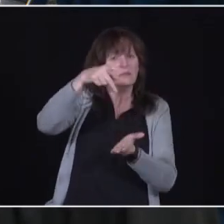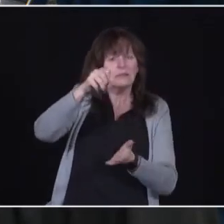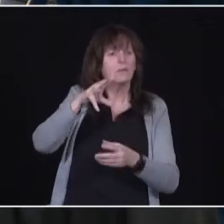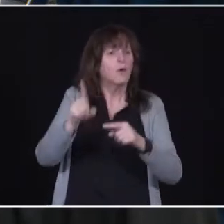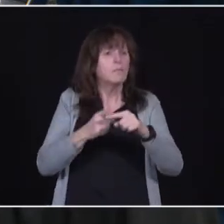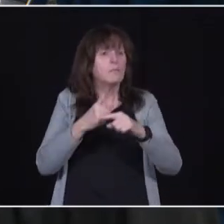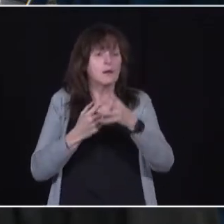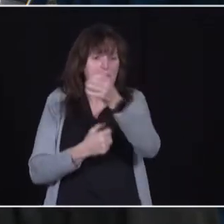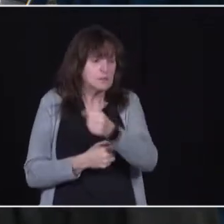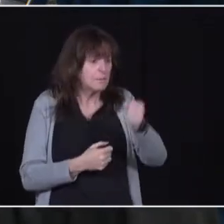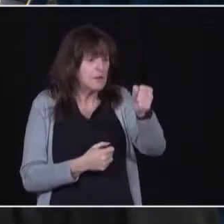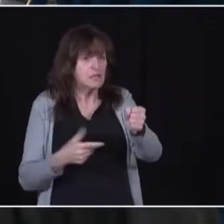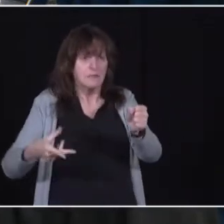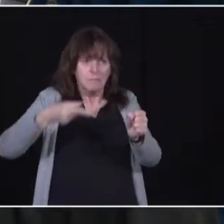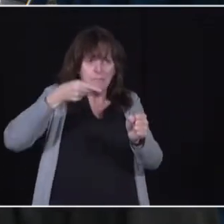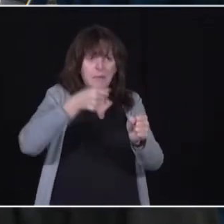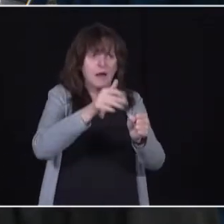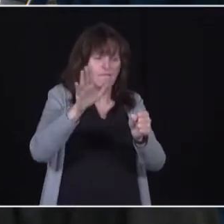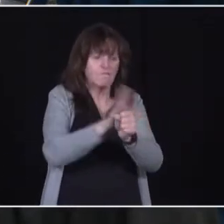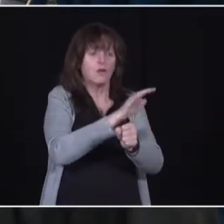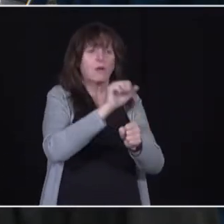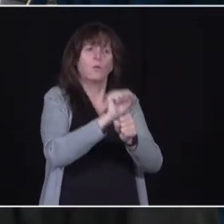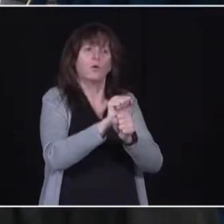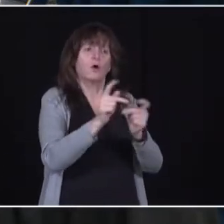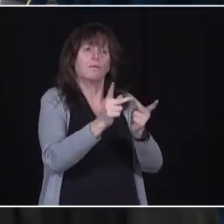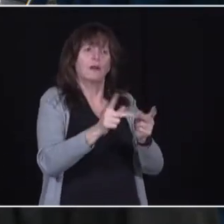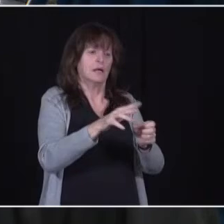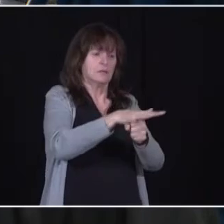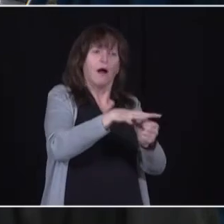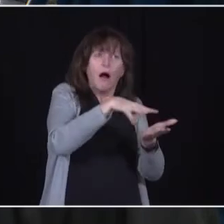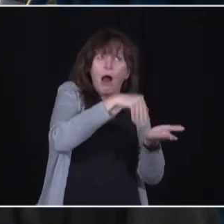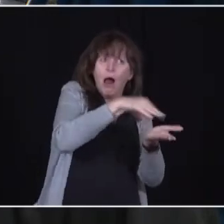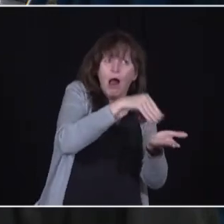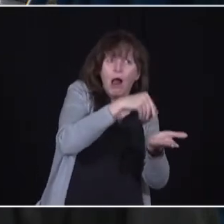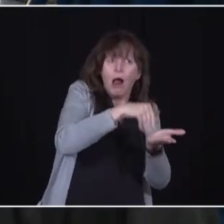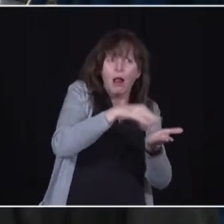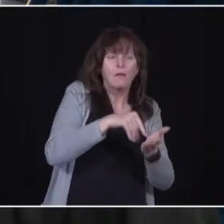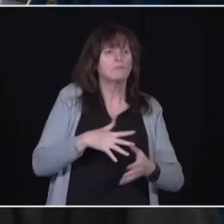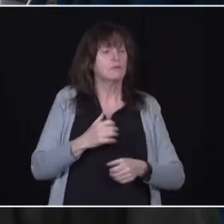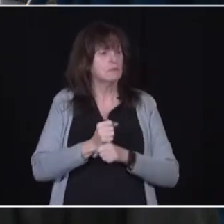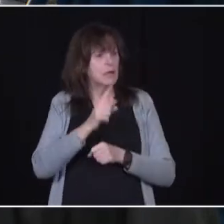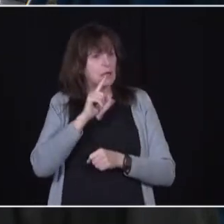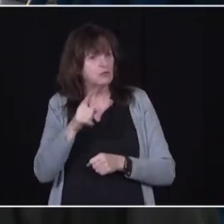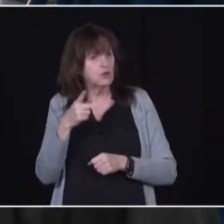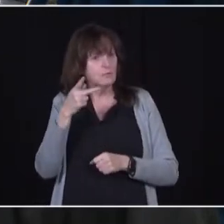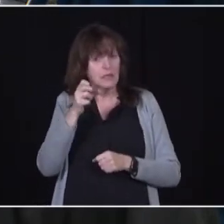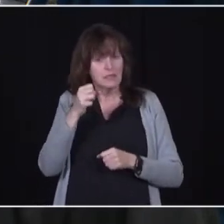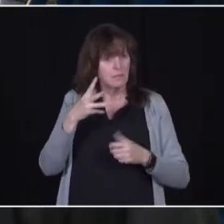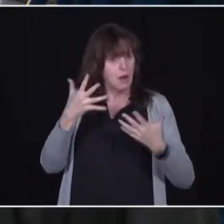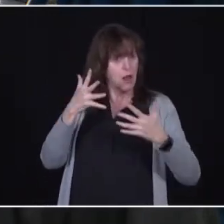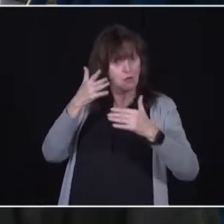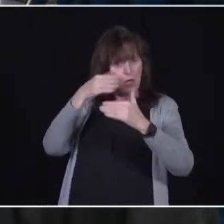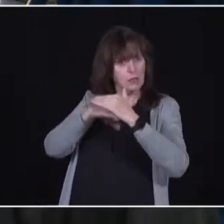To ensure that PSW students already enrolled in a program are recognized for their existing commitment